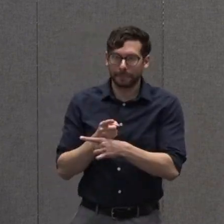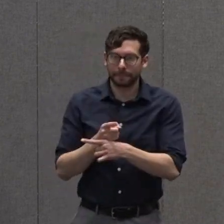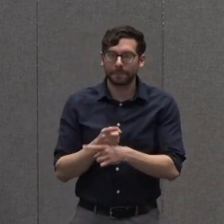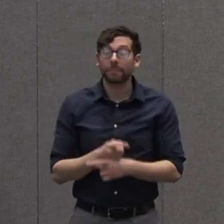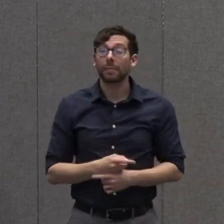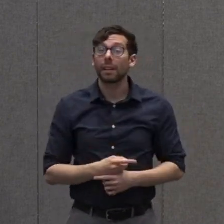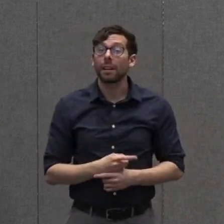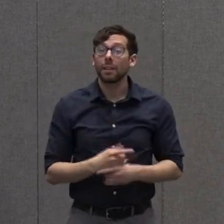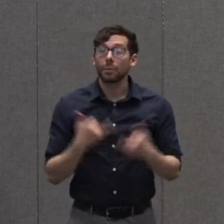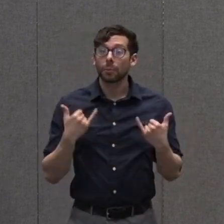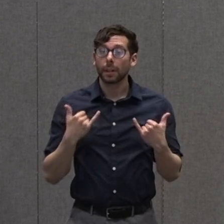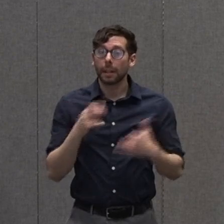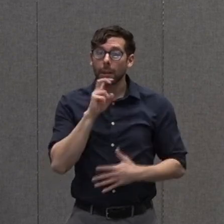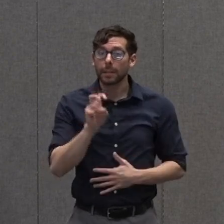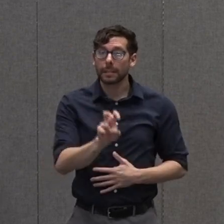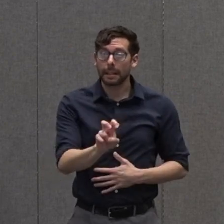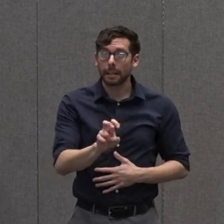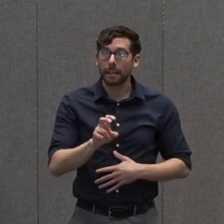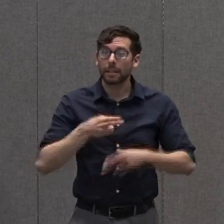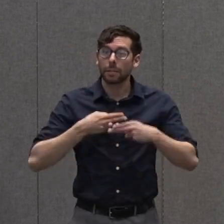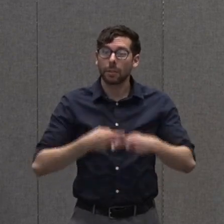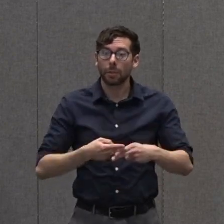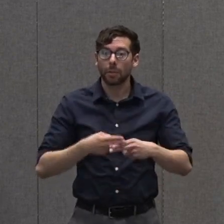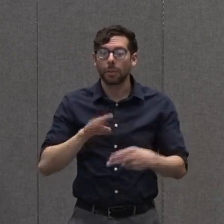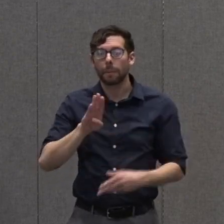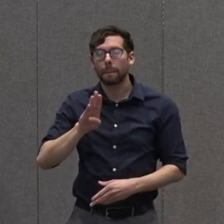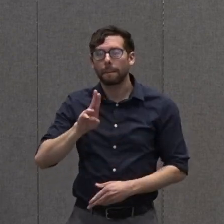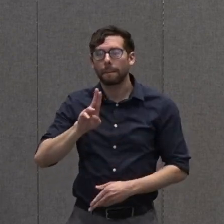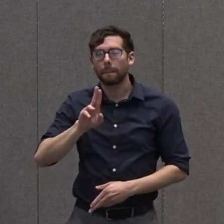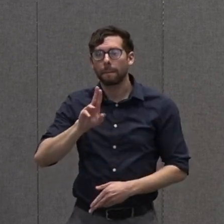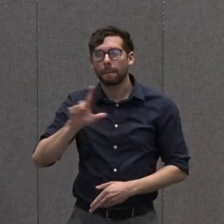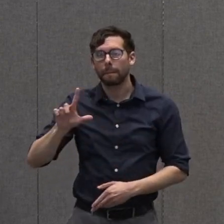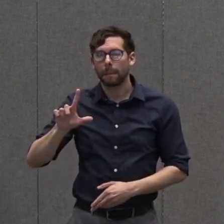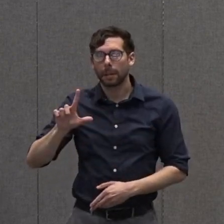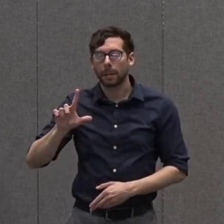or in the western part of its range, a gopher snake.